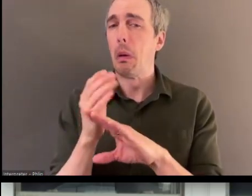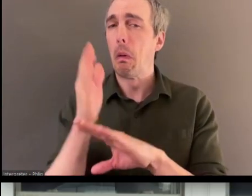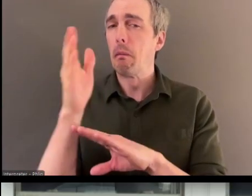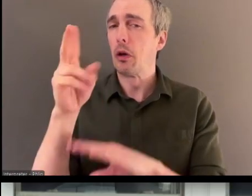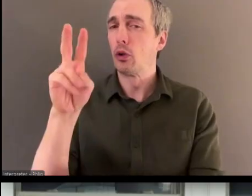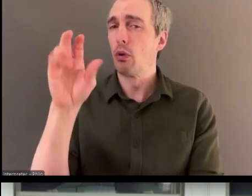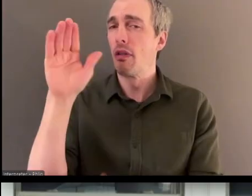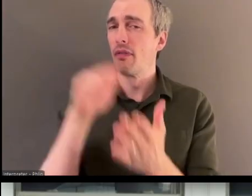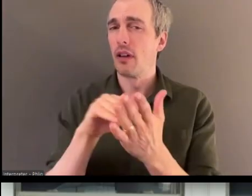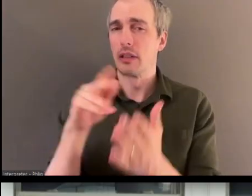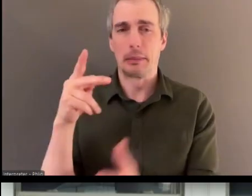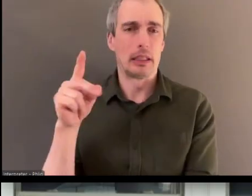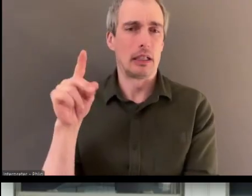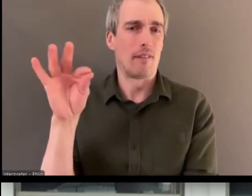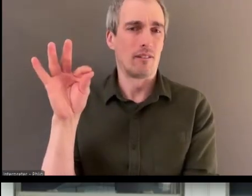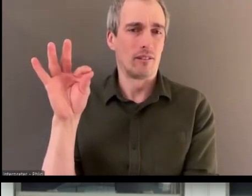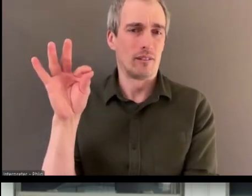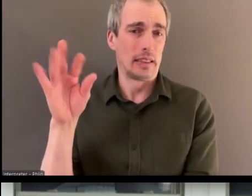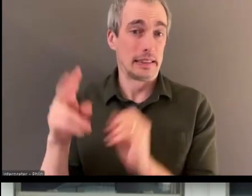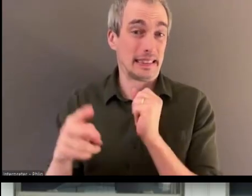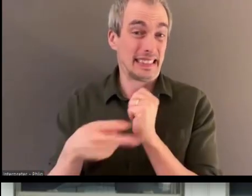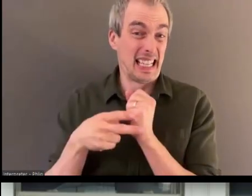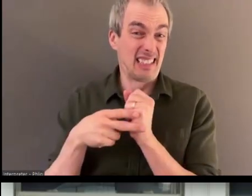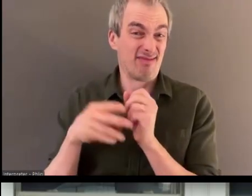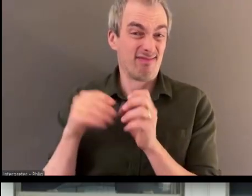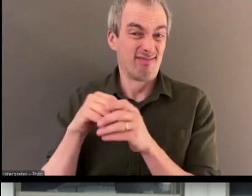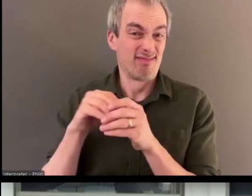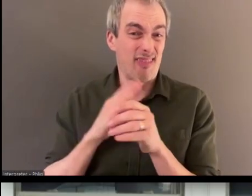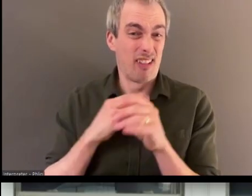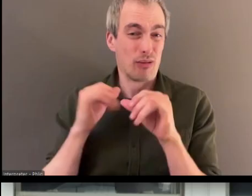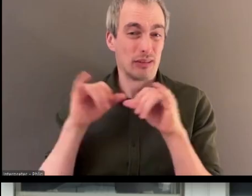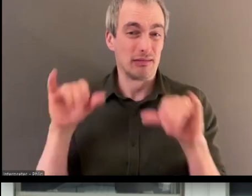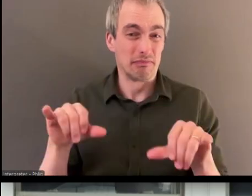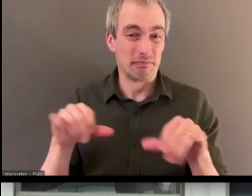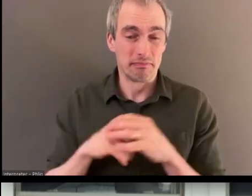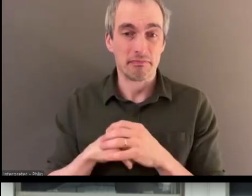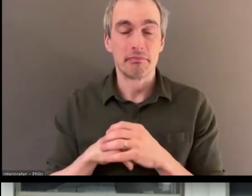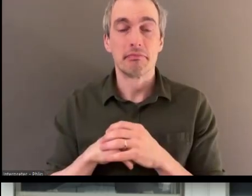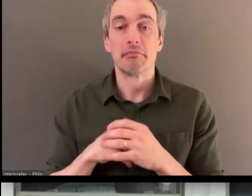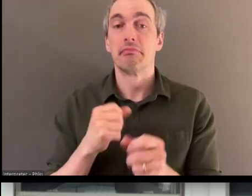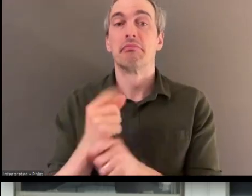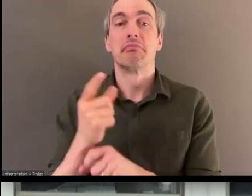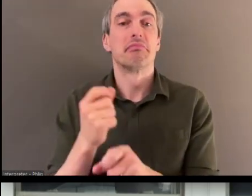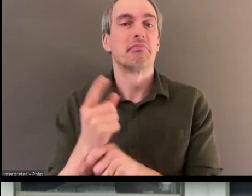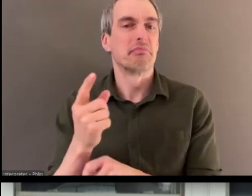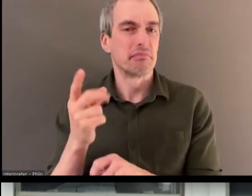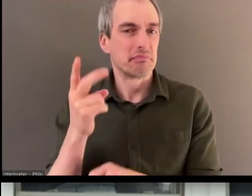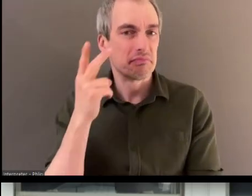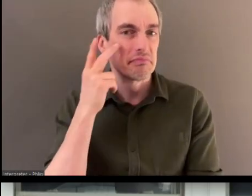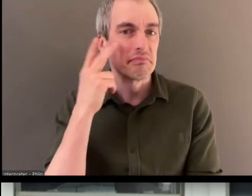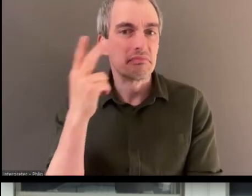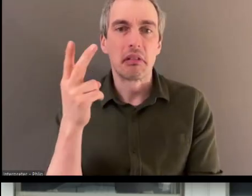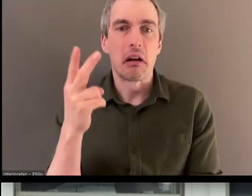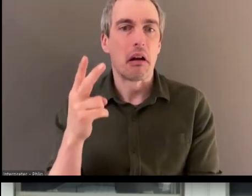Every year we see a lot of, you know, up to 72,000 PDFs uploaded every year.